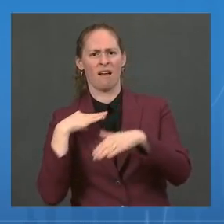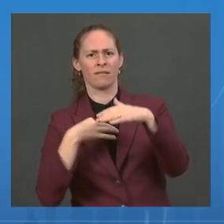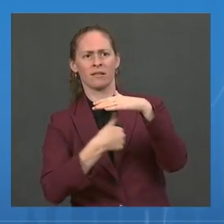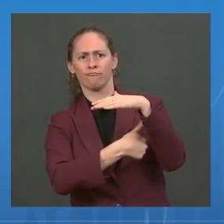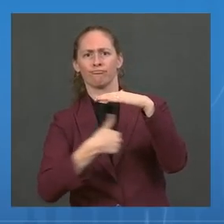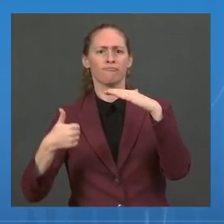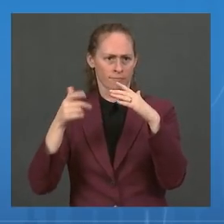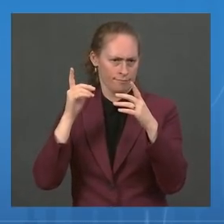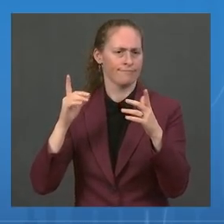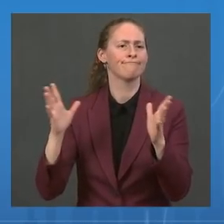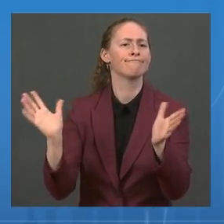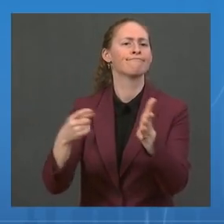at minimum one time per week.